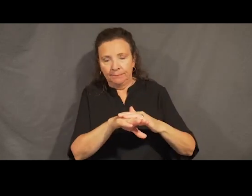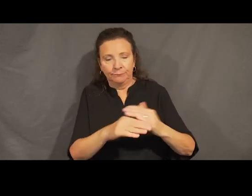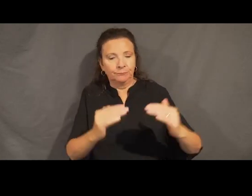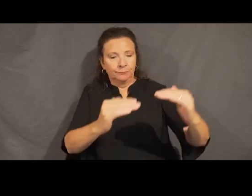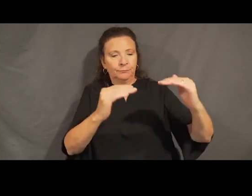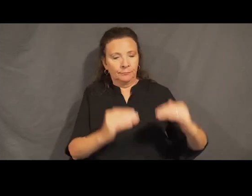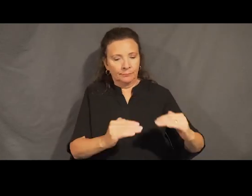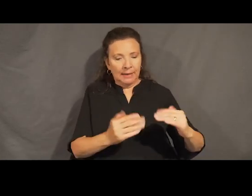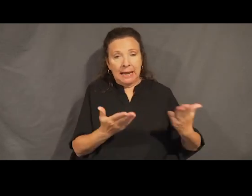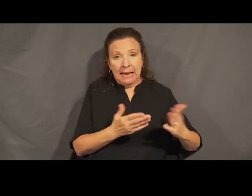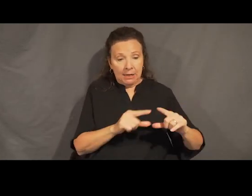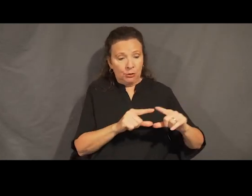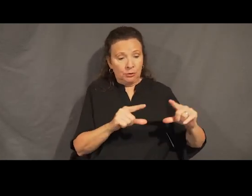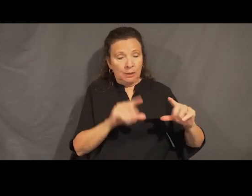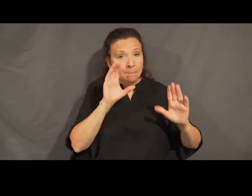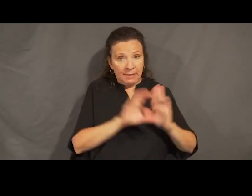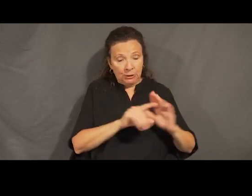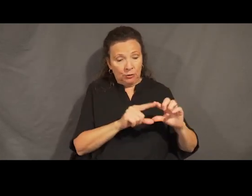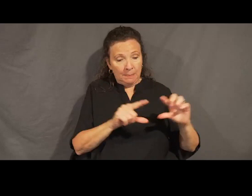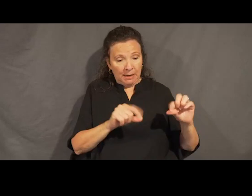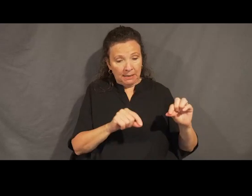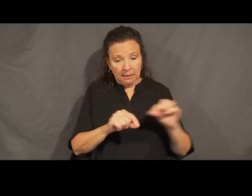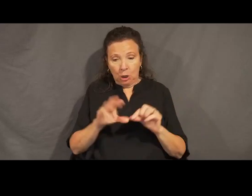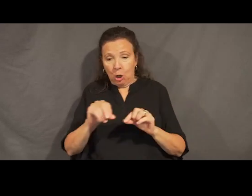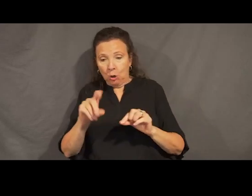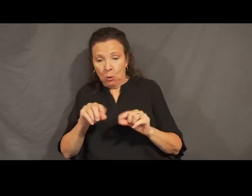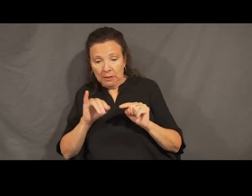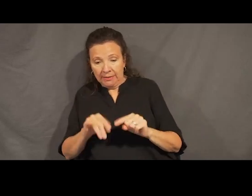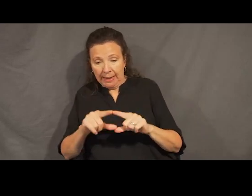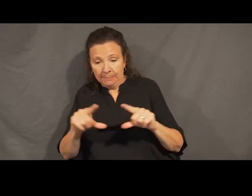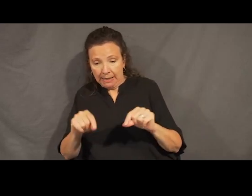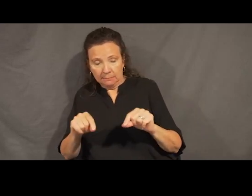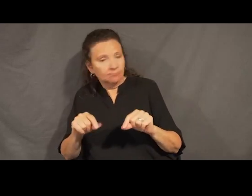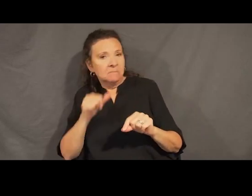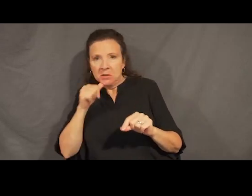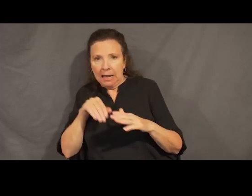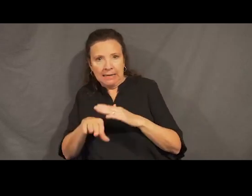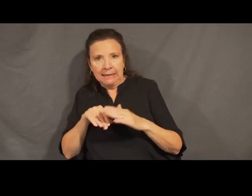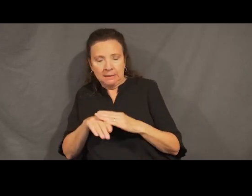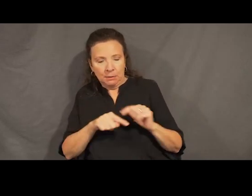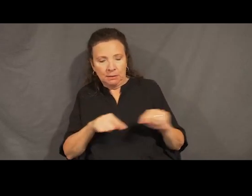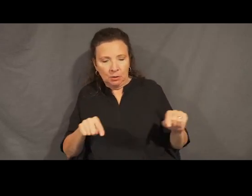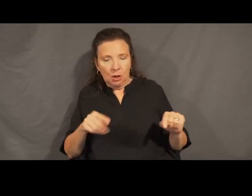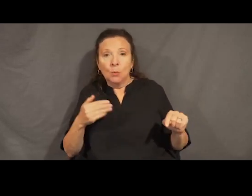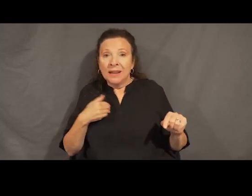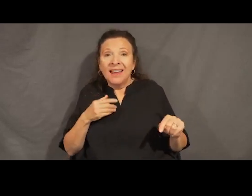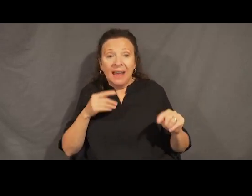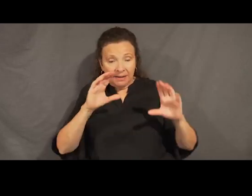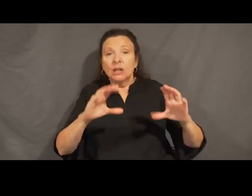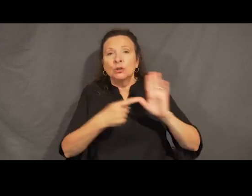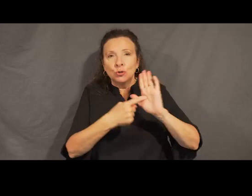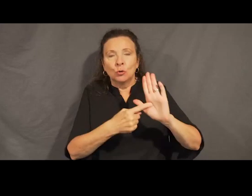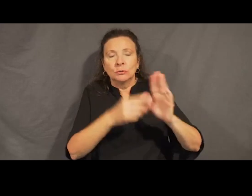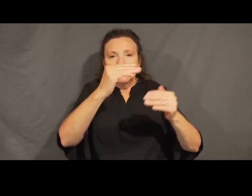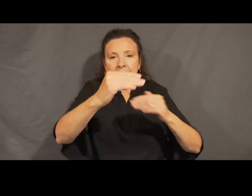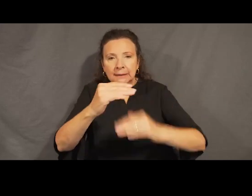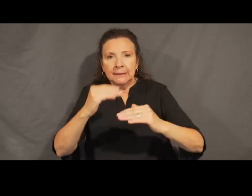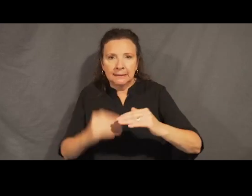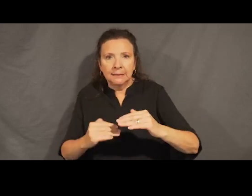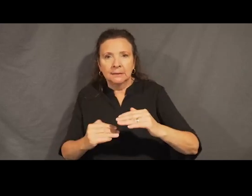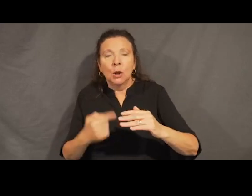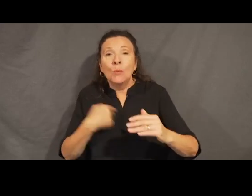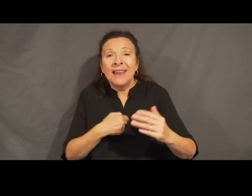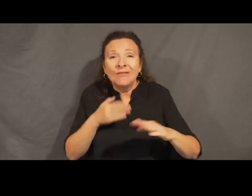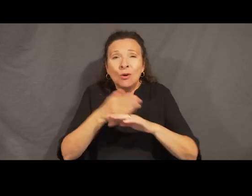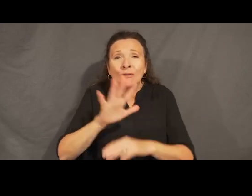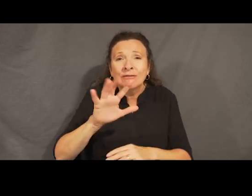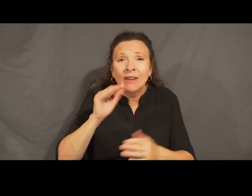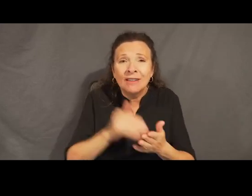and it is not accessible. We've got over 5 million of those. Across many different data elements. And